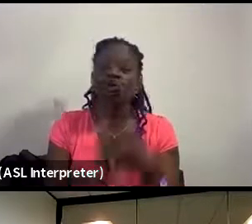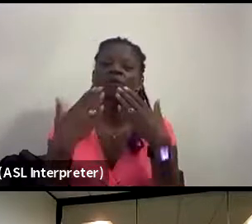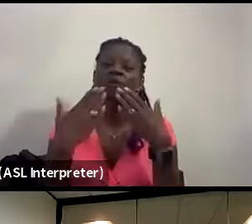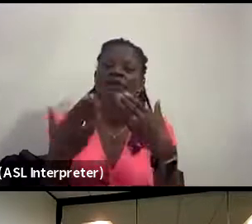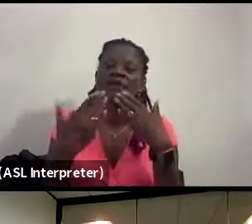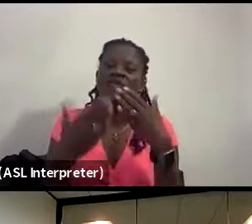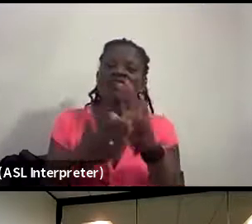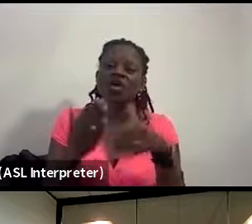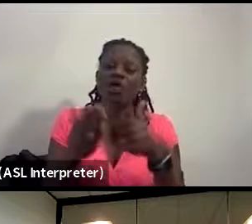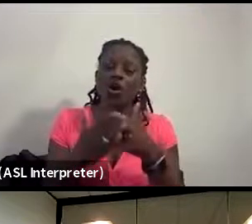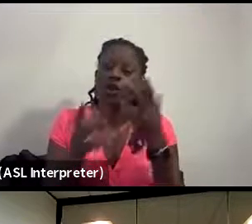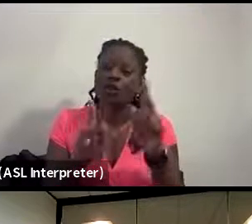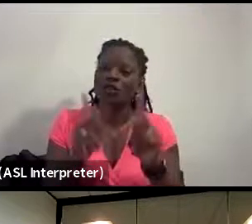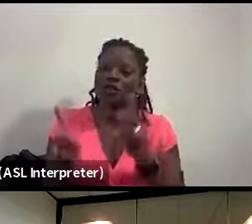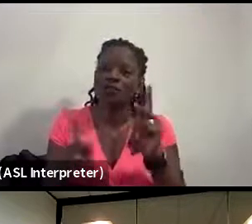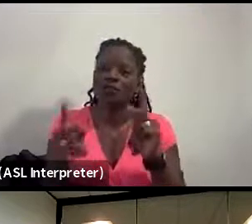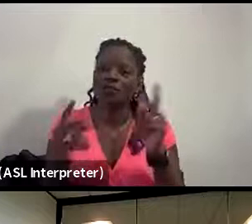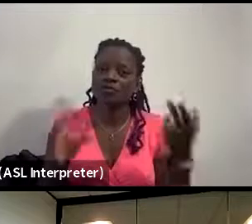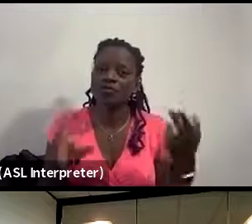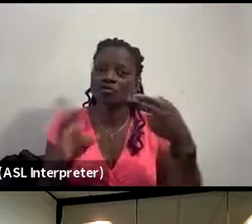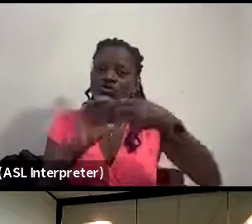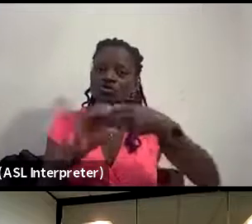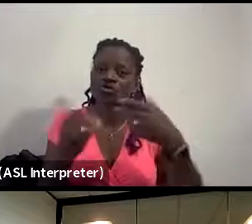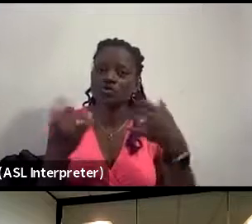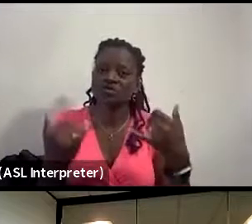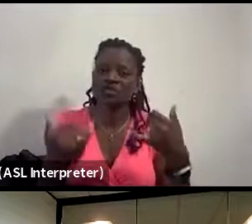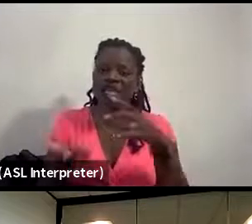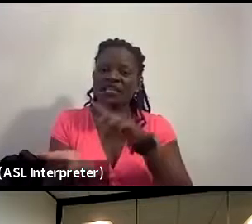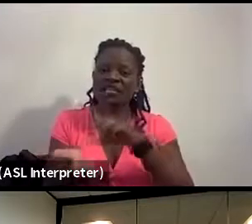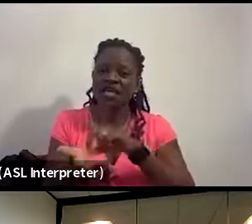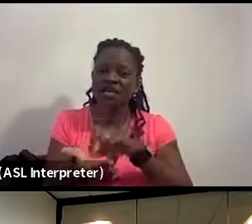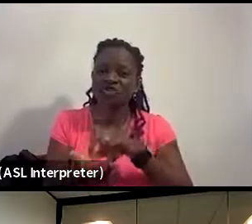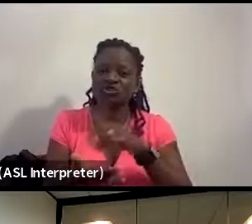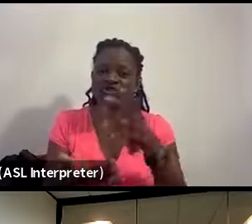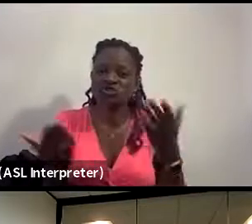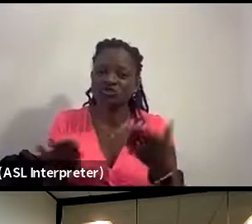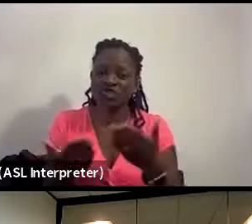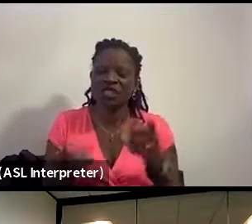joining today or doctora Mase out in the community doing this good work every day.